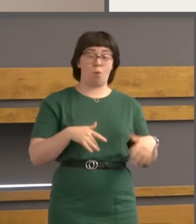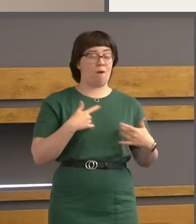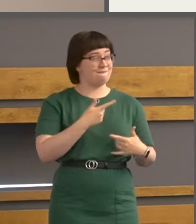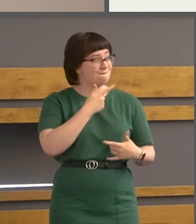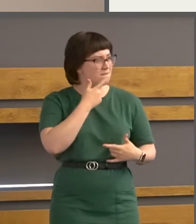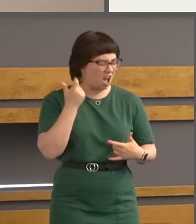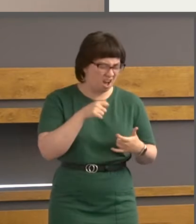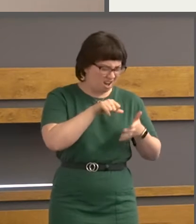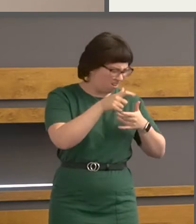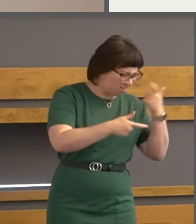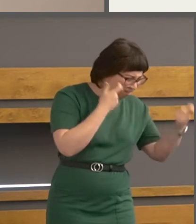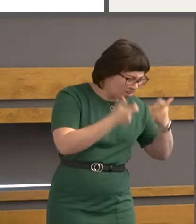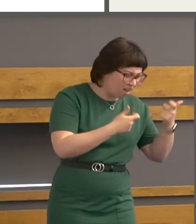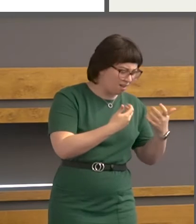of women working in the Indian context.